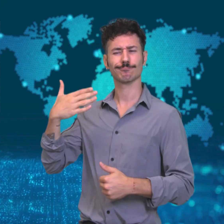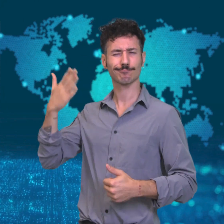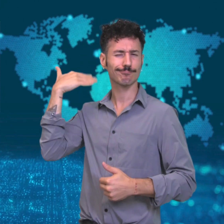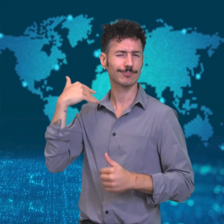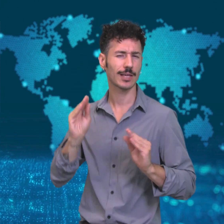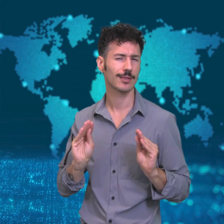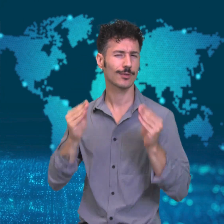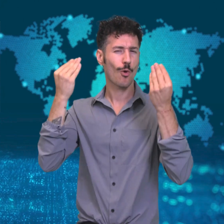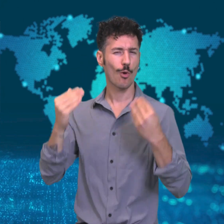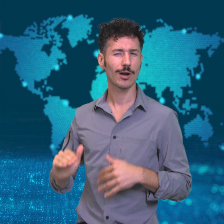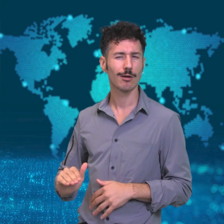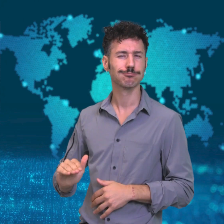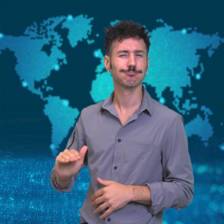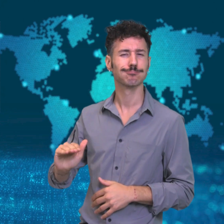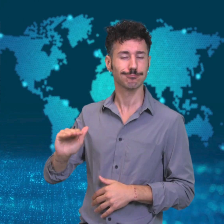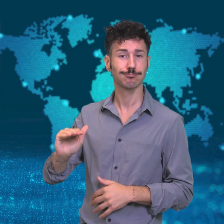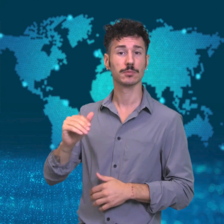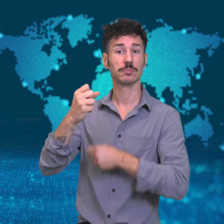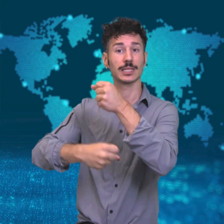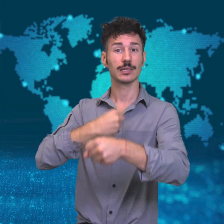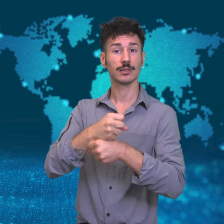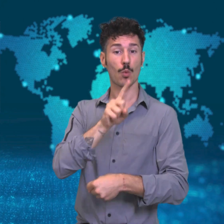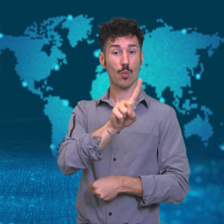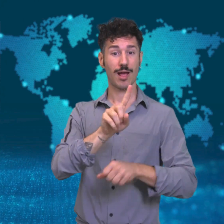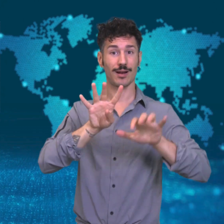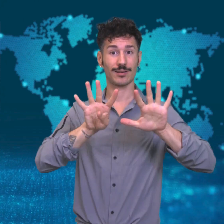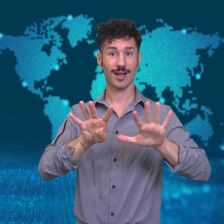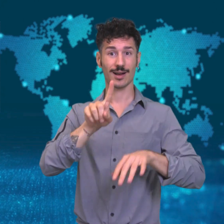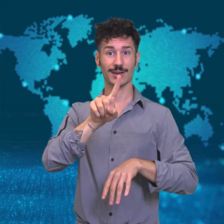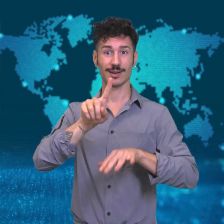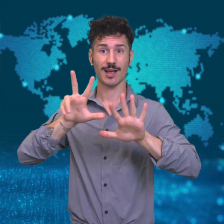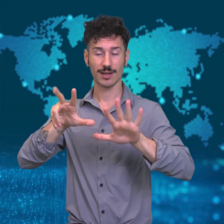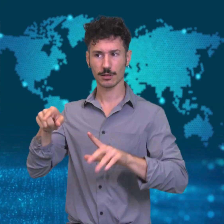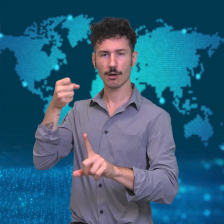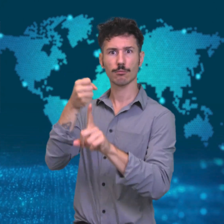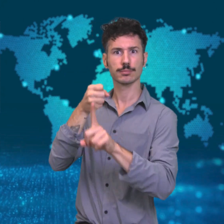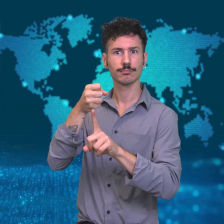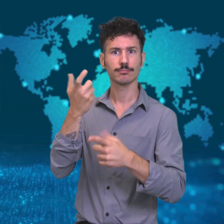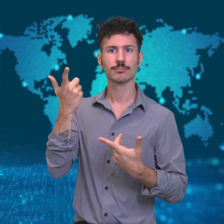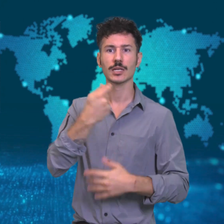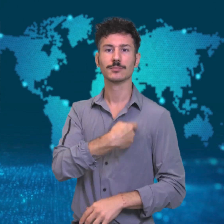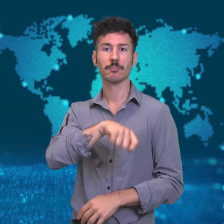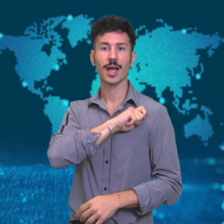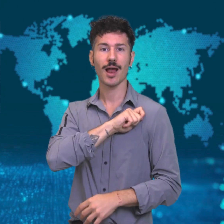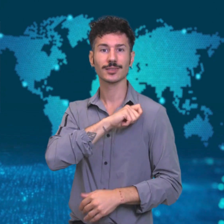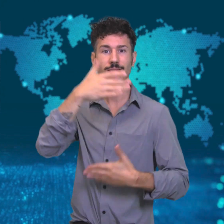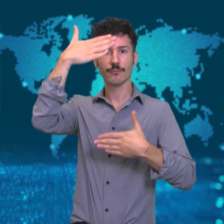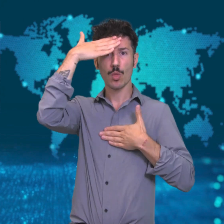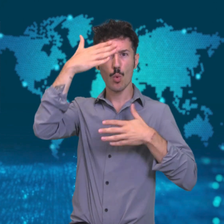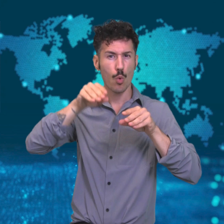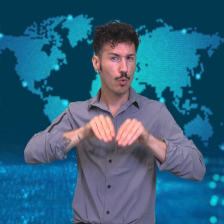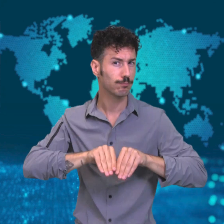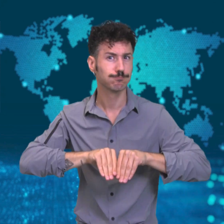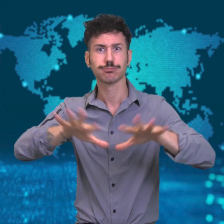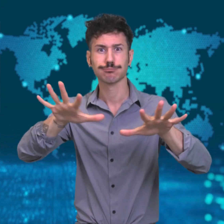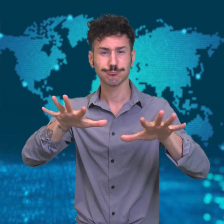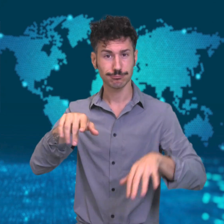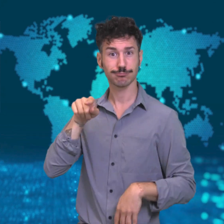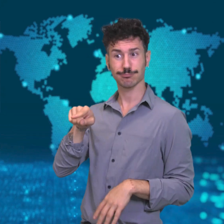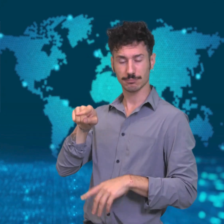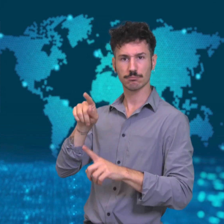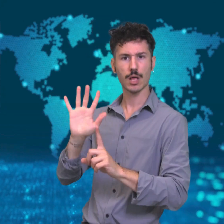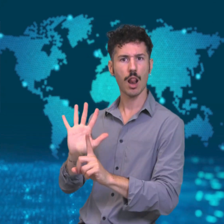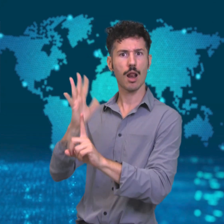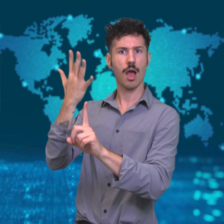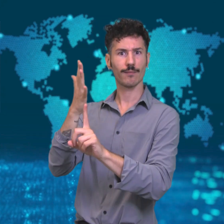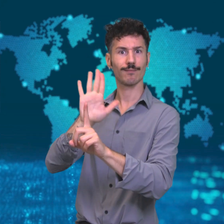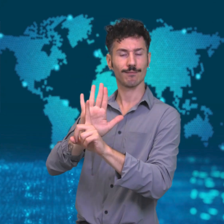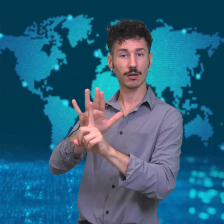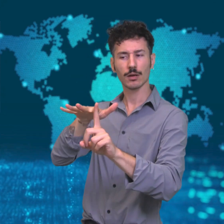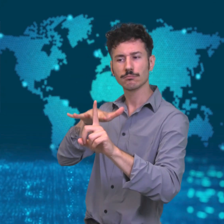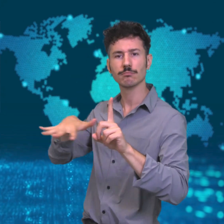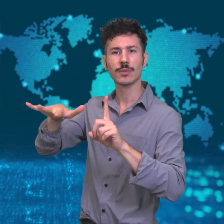he survived the 1918 Spanish flu pandemic that killed the rest of his family.